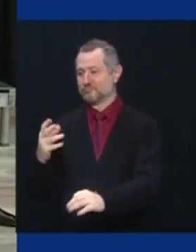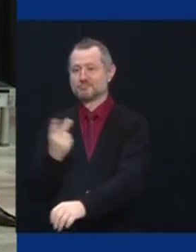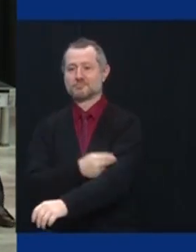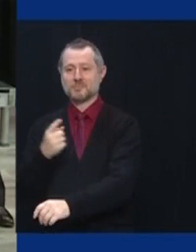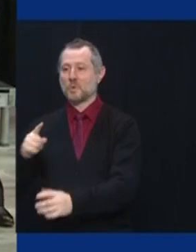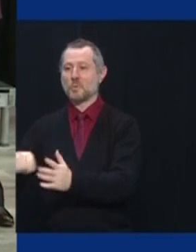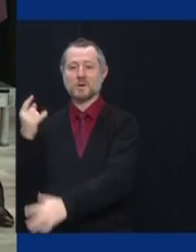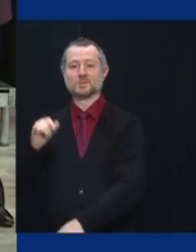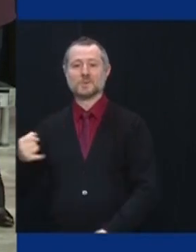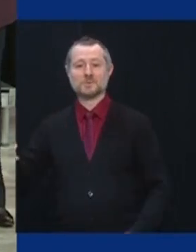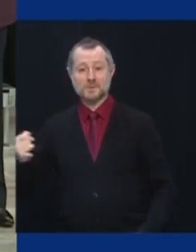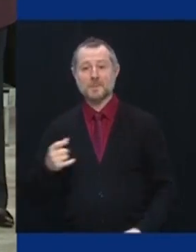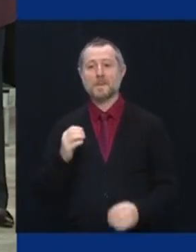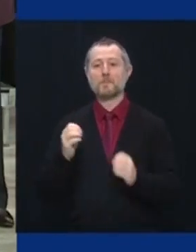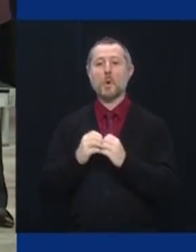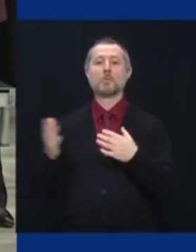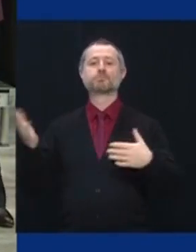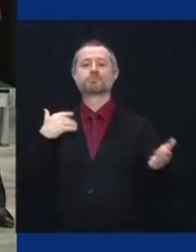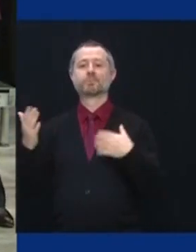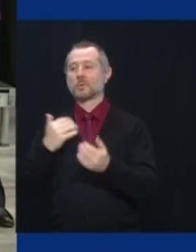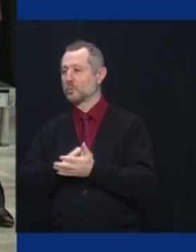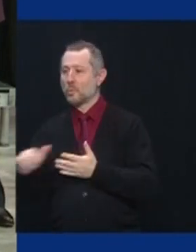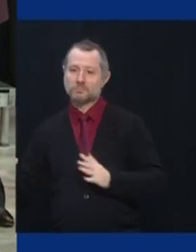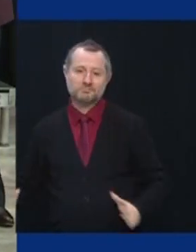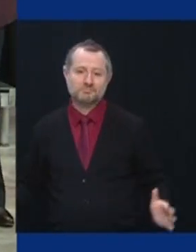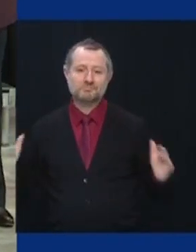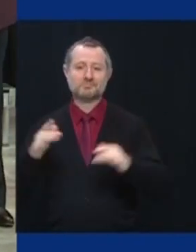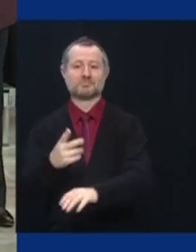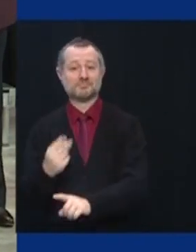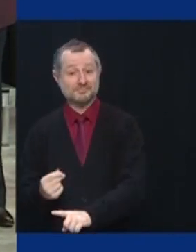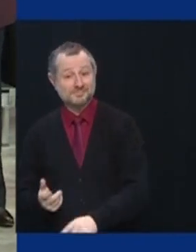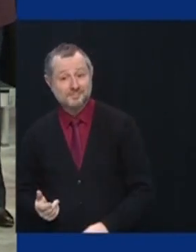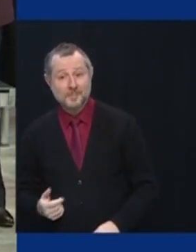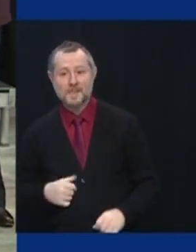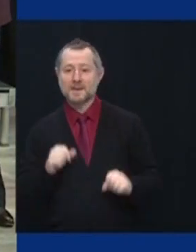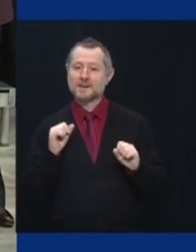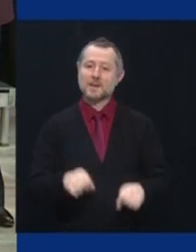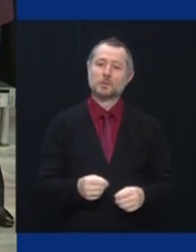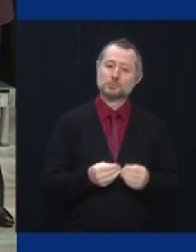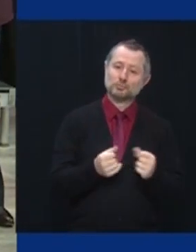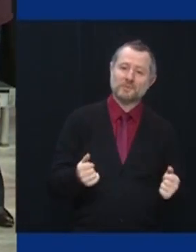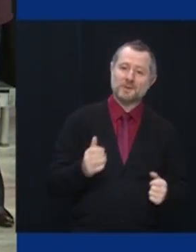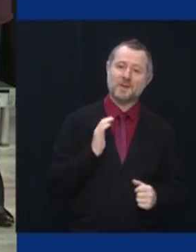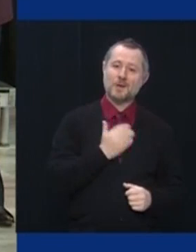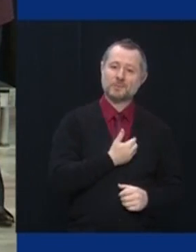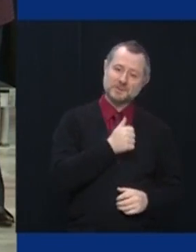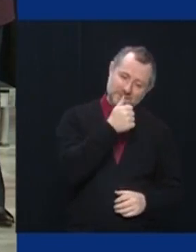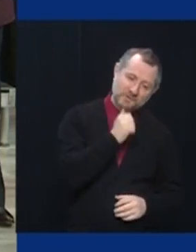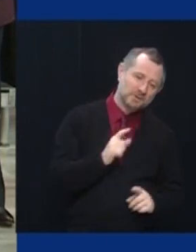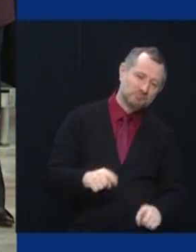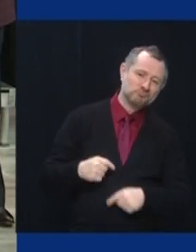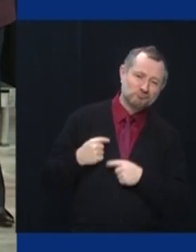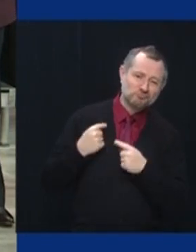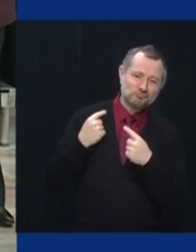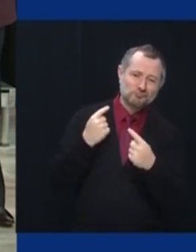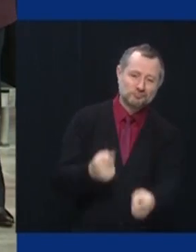PEOPLE WHO ARE IN THE UNDERSERVED AND UNDERPRIVILEGED COMMUNITIES VACCINATED.